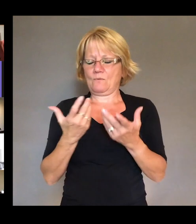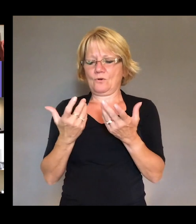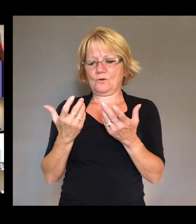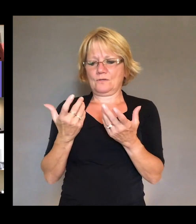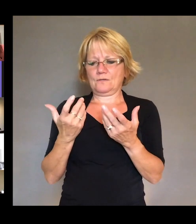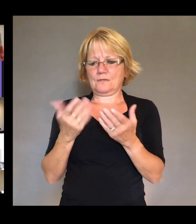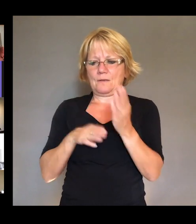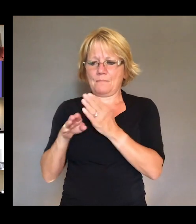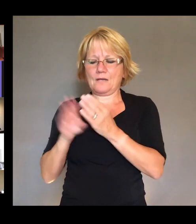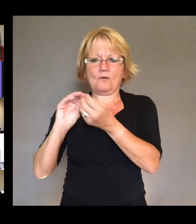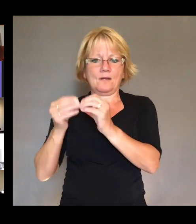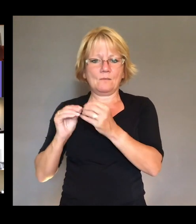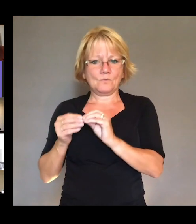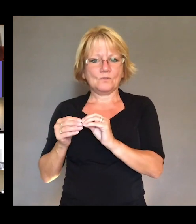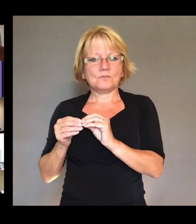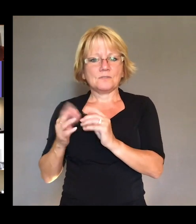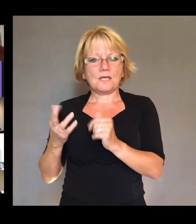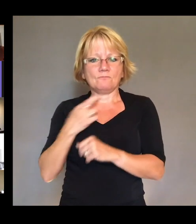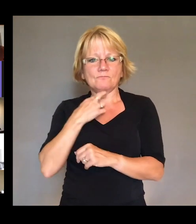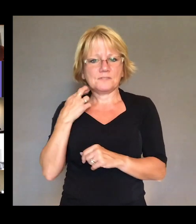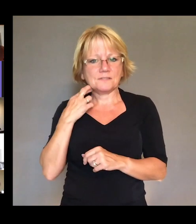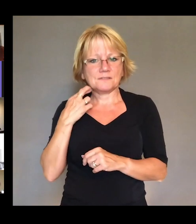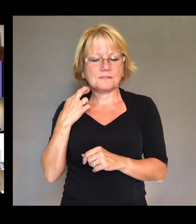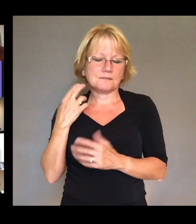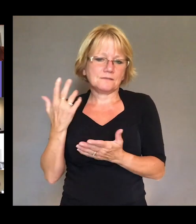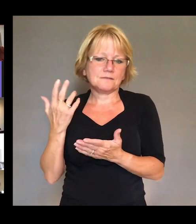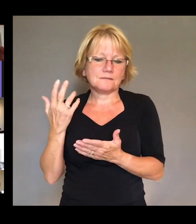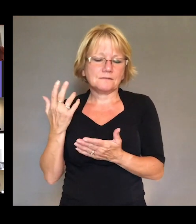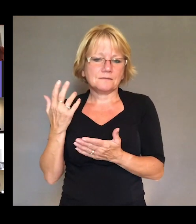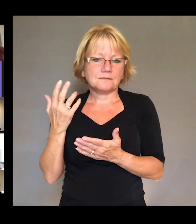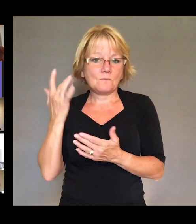our minority populations in jeopardy